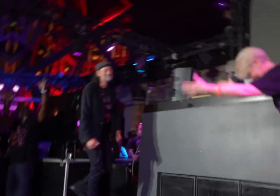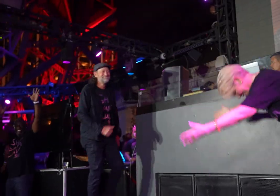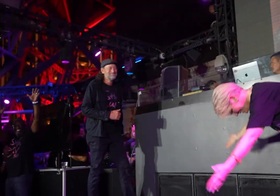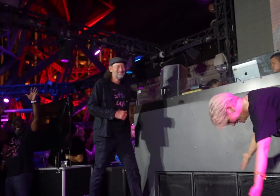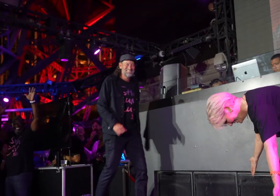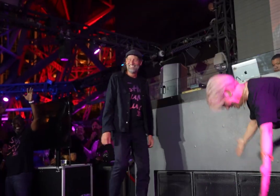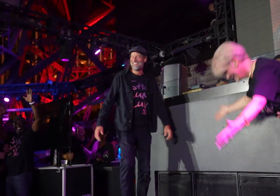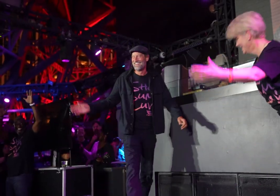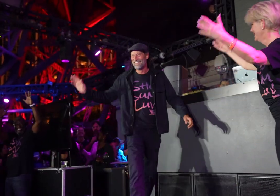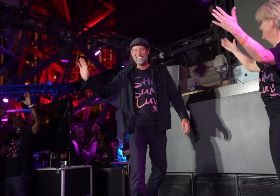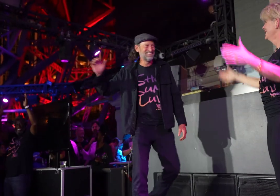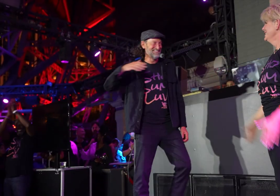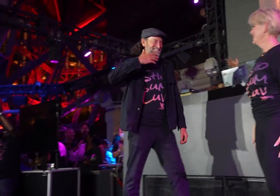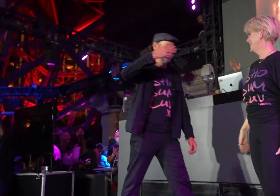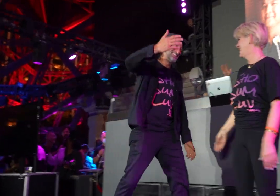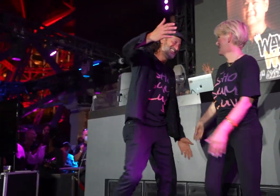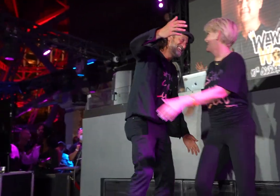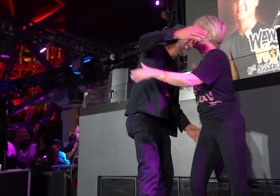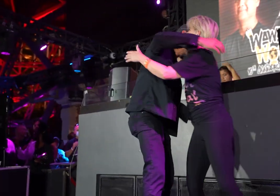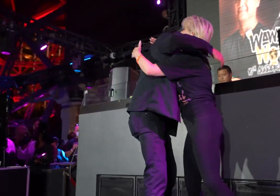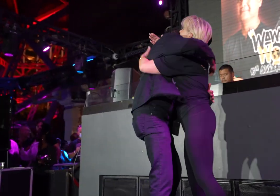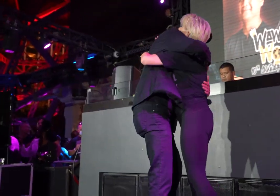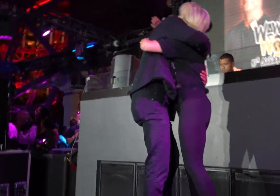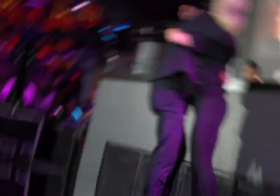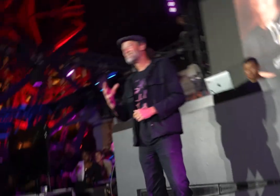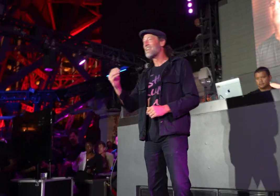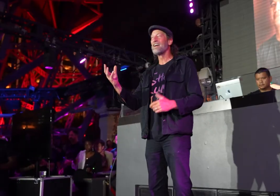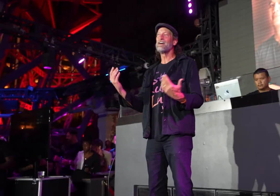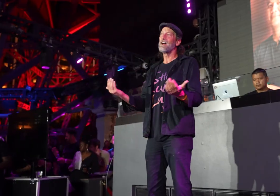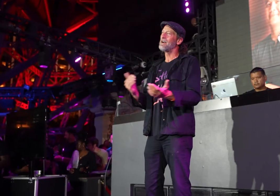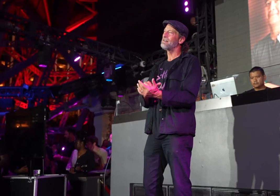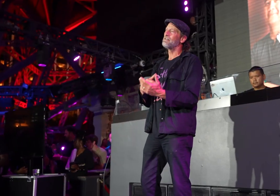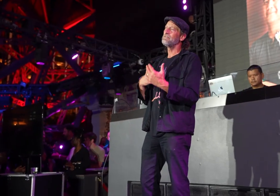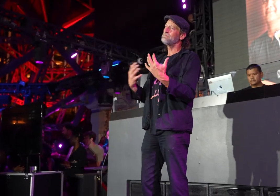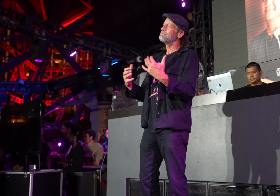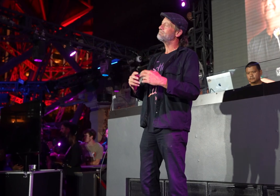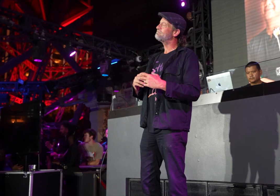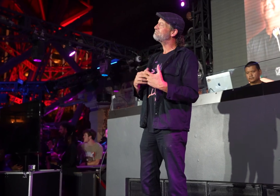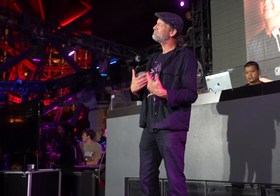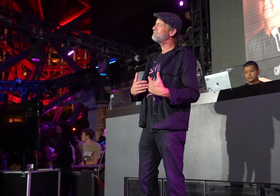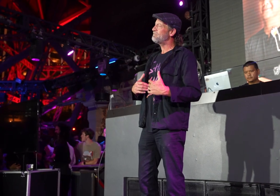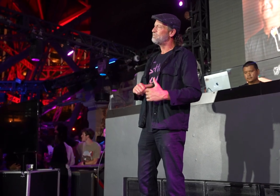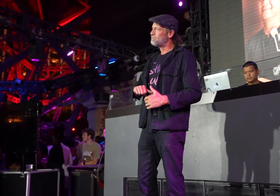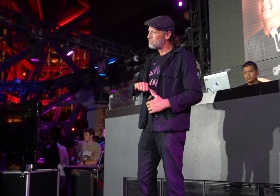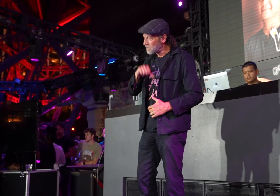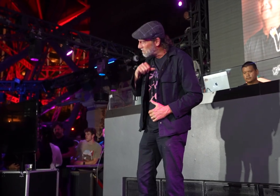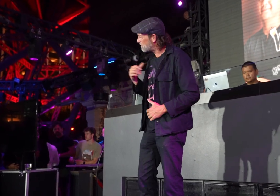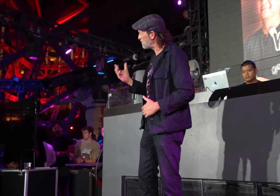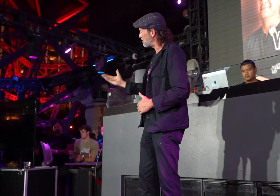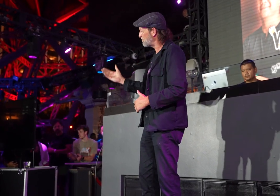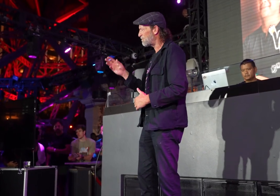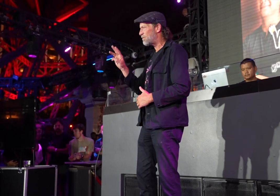Hello, thank you! And again, I'm so immensely proud of